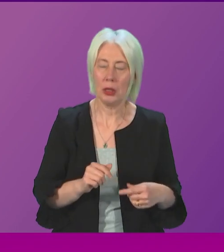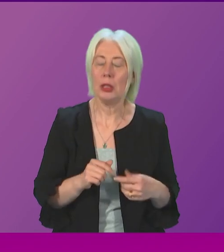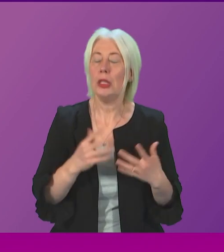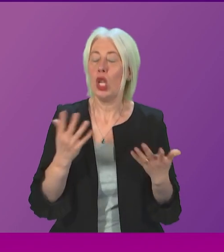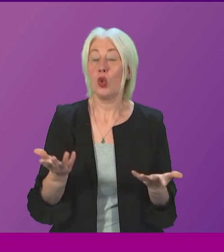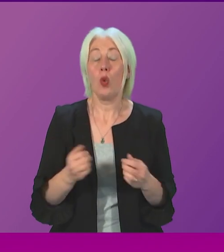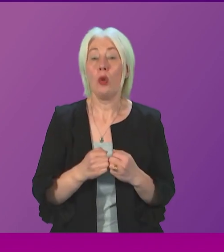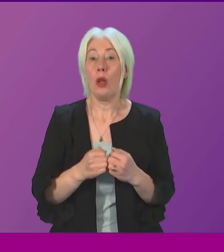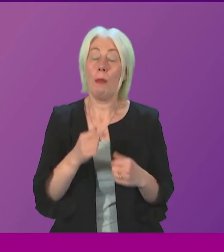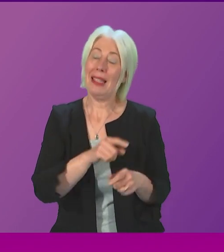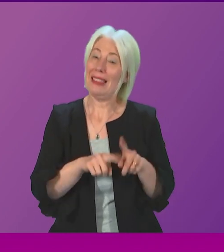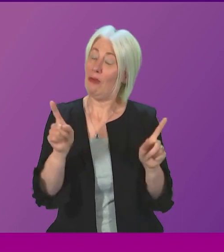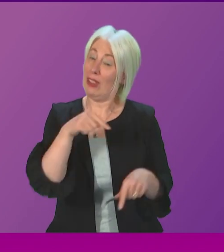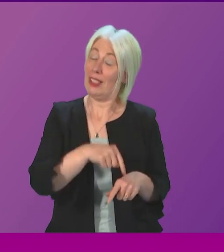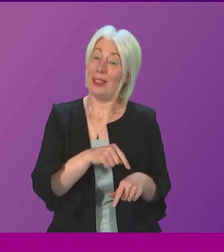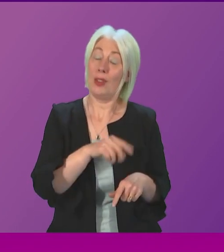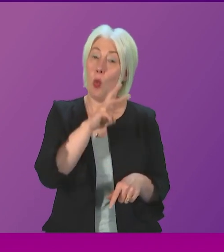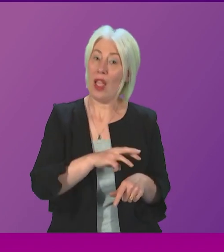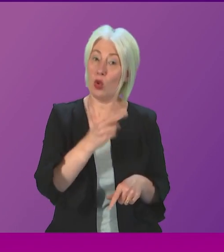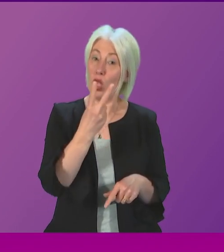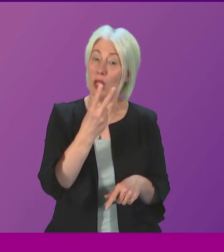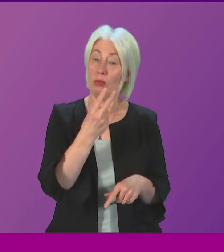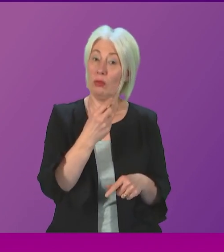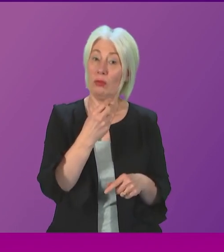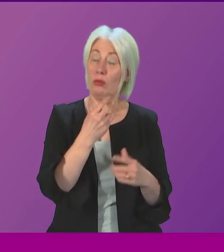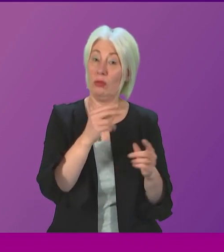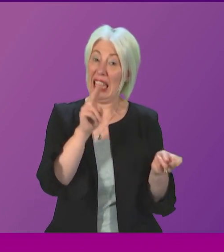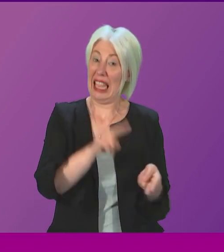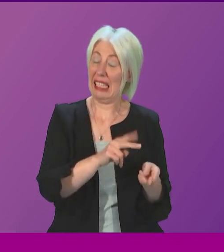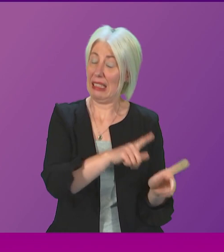As for what more we can do to reduce the burden on police officers, which again is a very